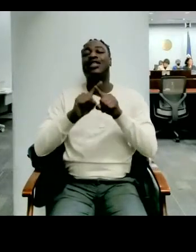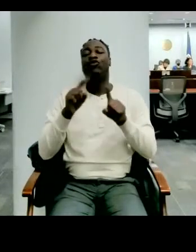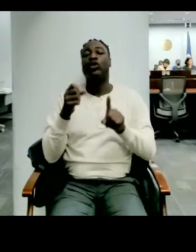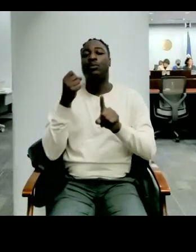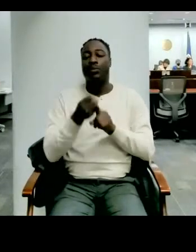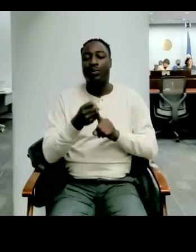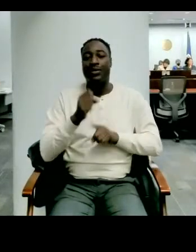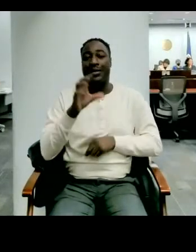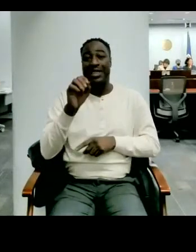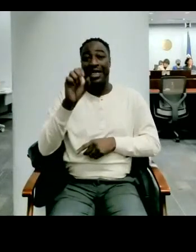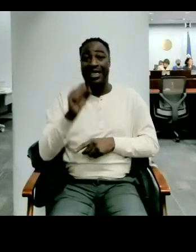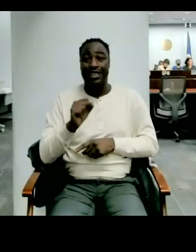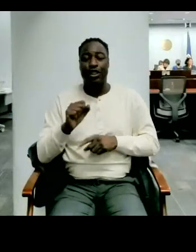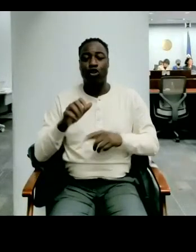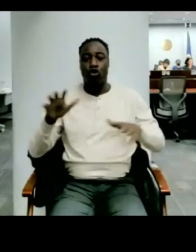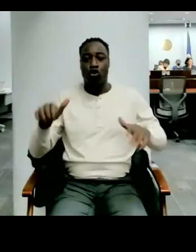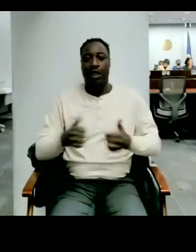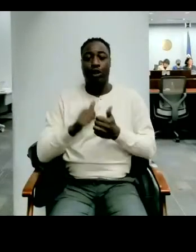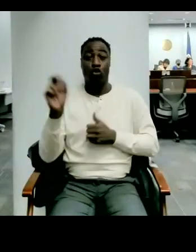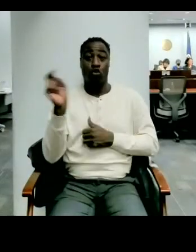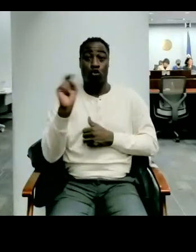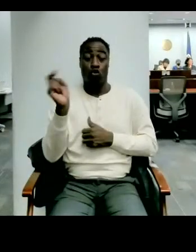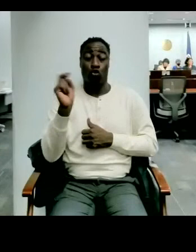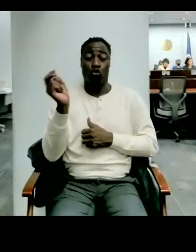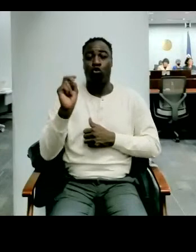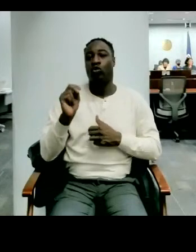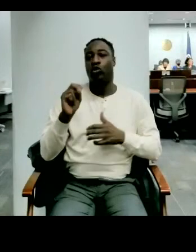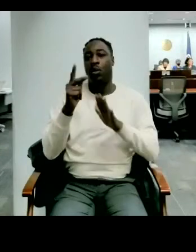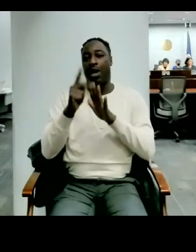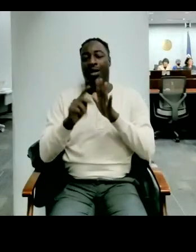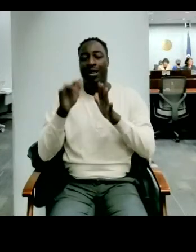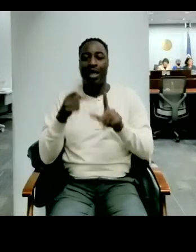neutral policies that have an adverse impact on Black workers and other workers of color,